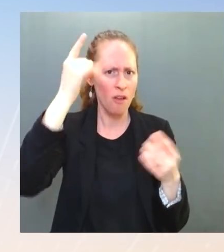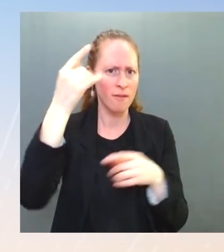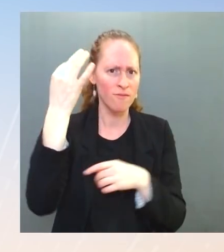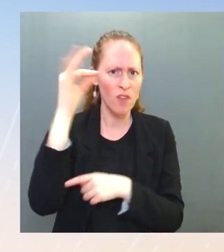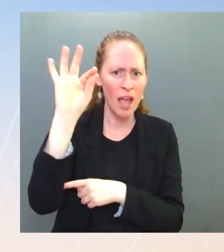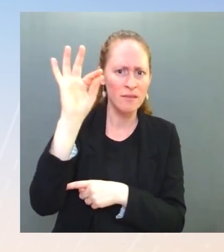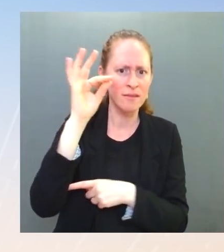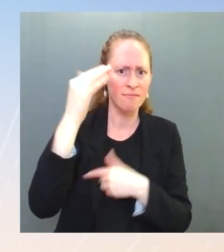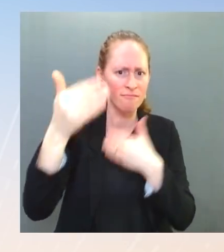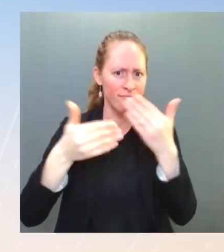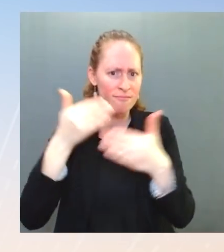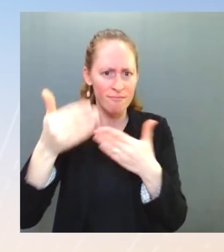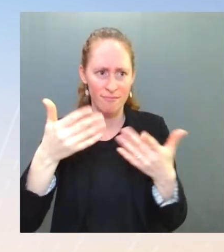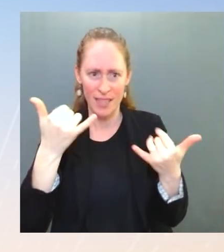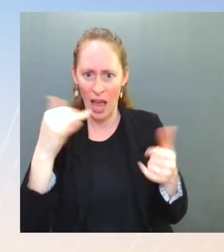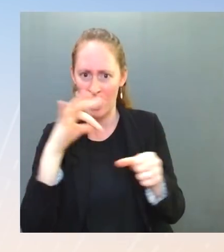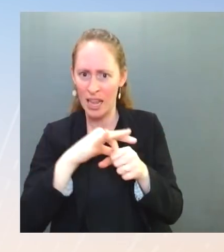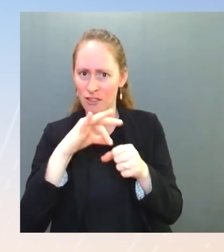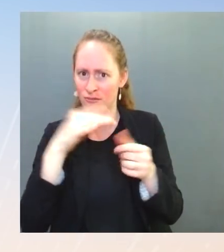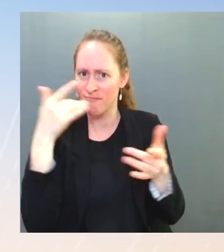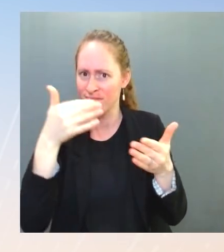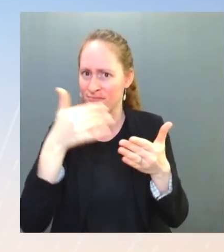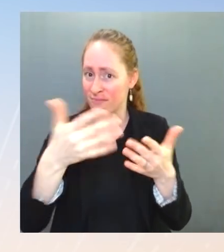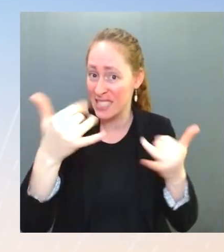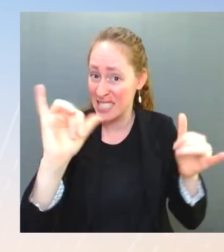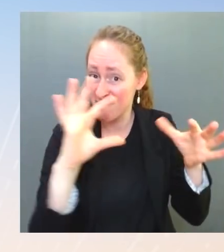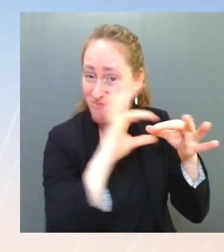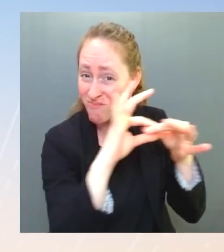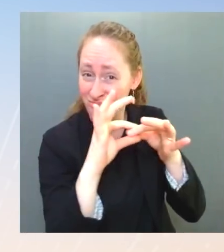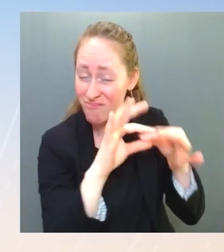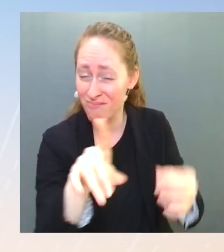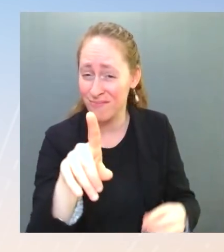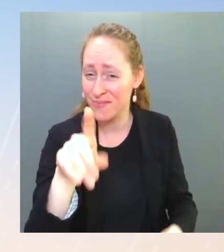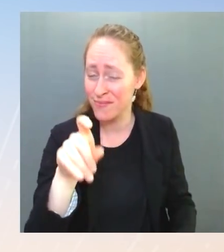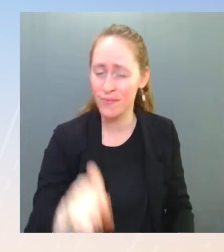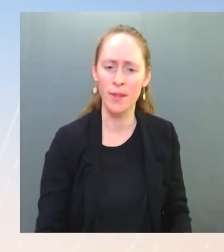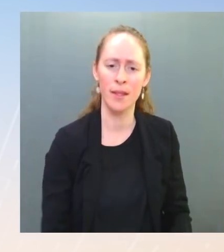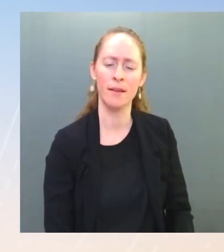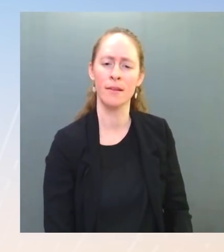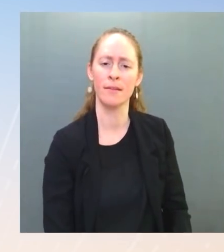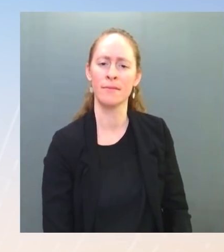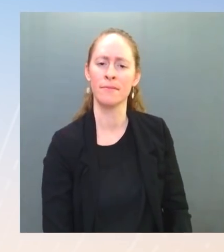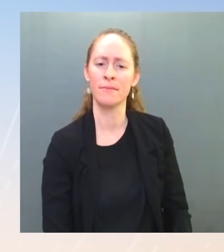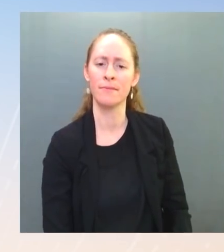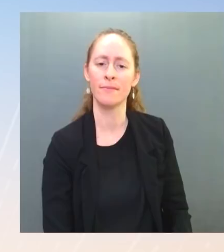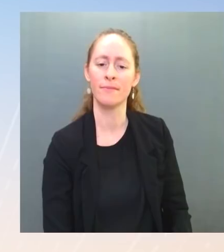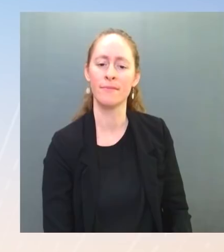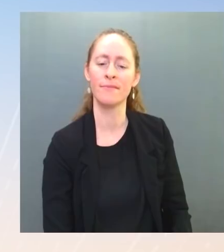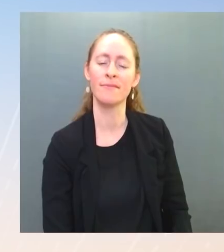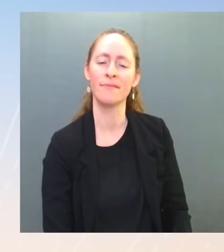that this is a strategic failure for Russia. What we should all be aware of, and we are certainly aware of